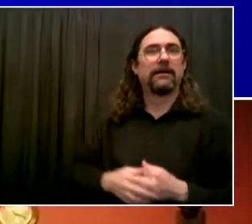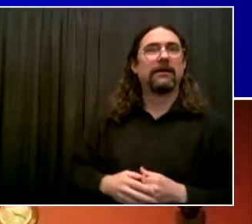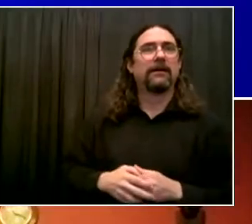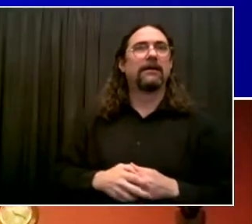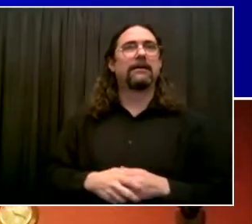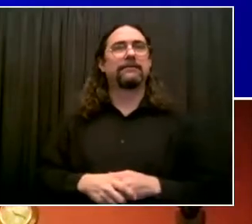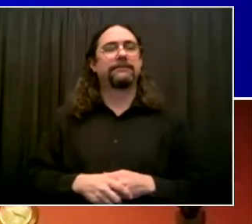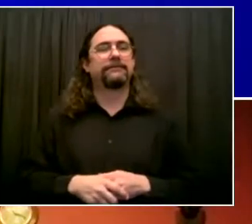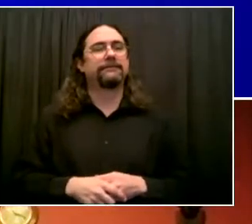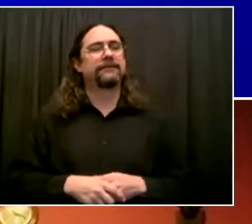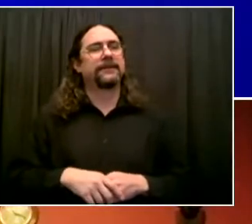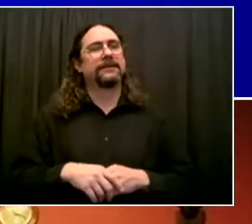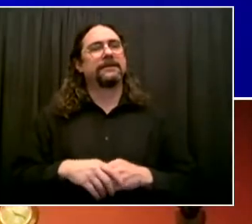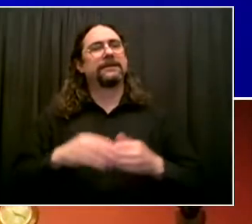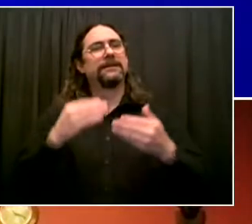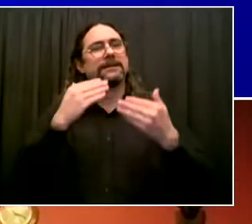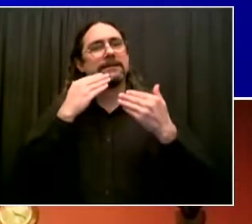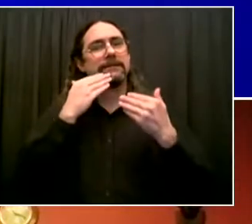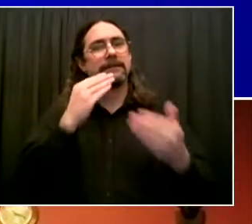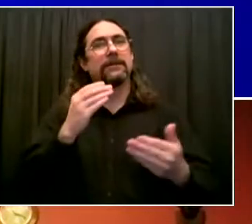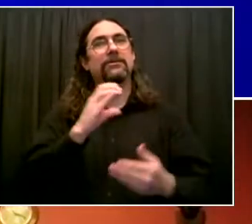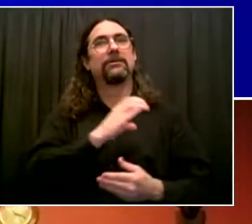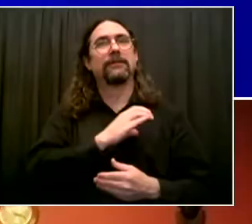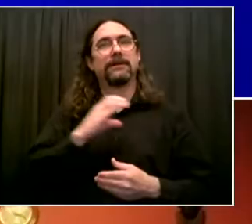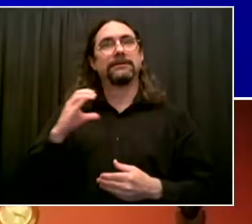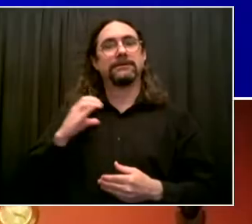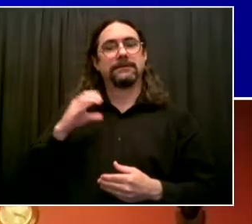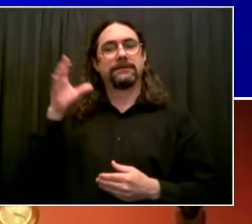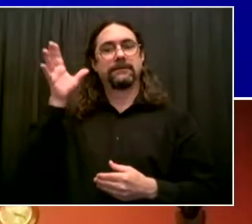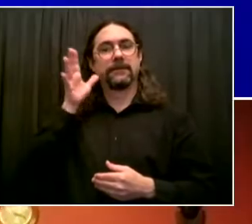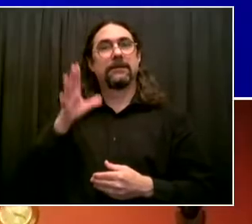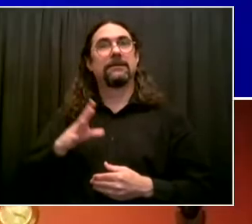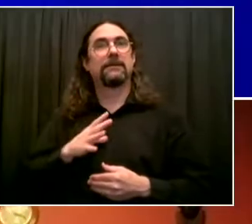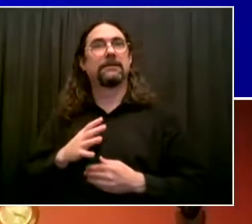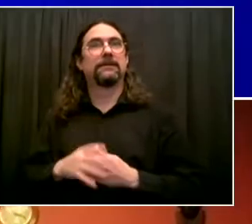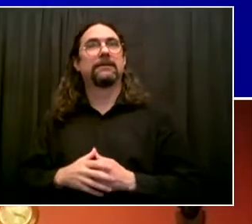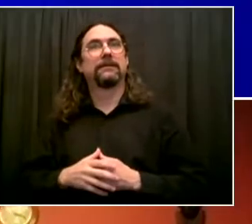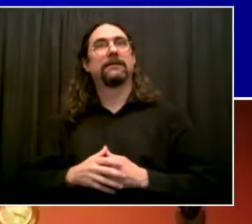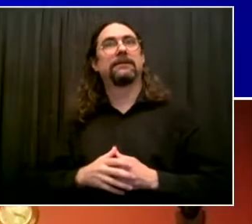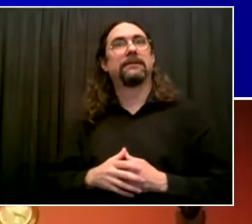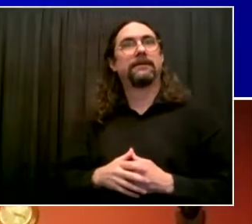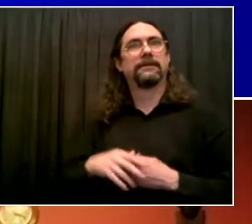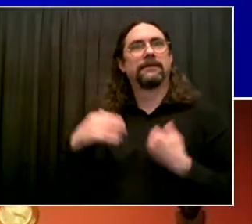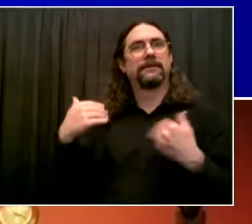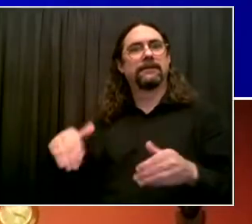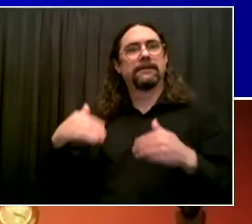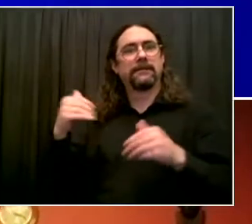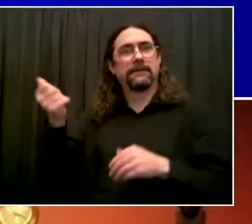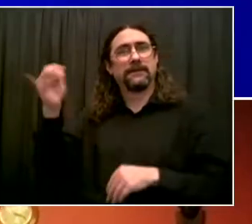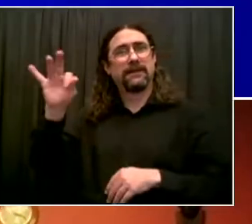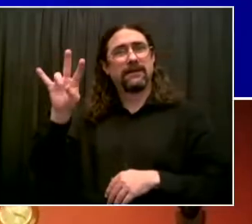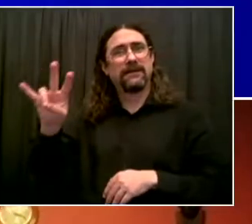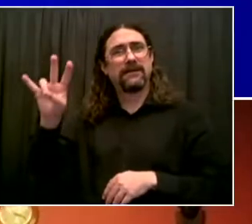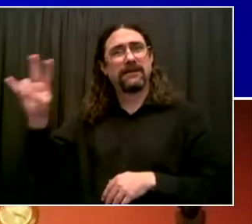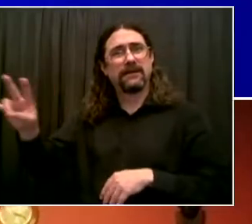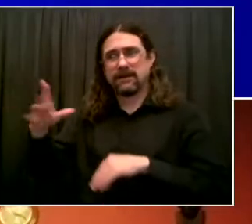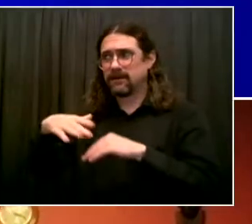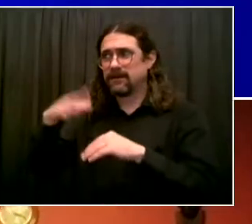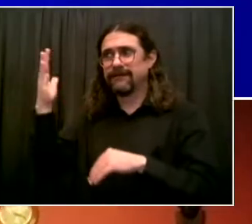THIS HAPPEN. THANK YOU SO MUCH CONGRESS MEMBER. I'M GLAD YOU GAVE US THE EXACT HISTORY.